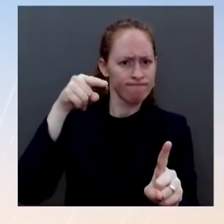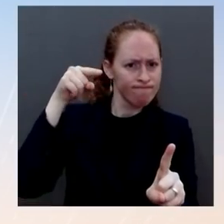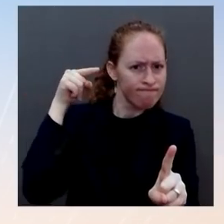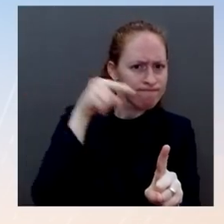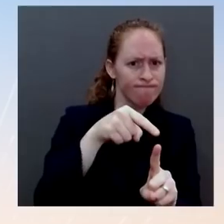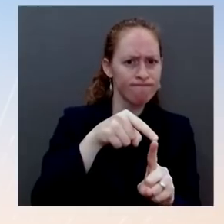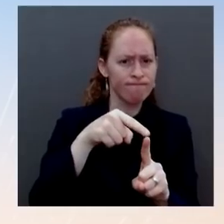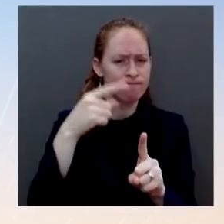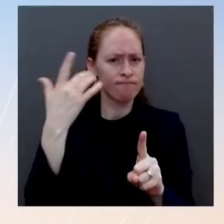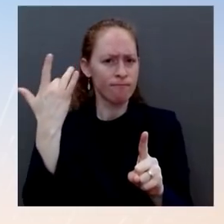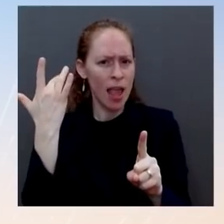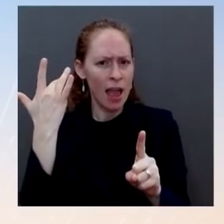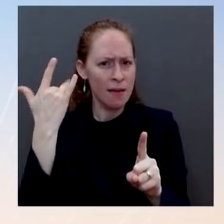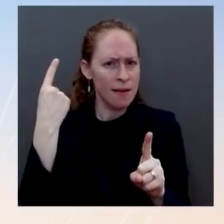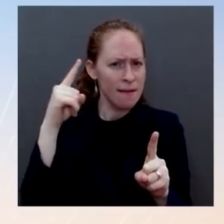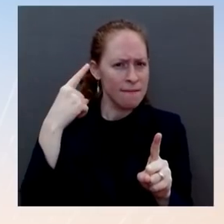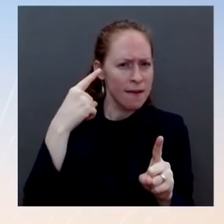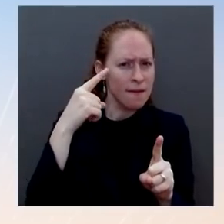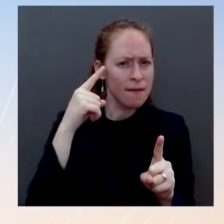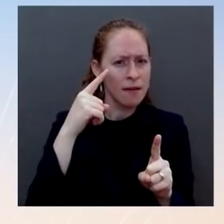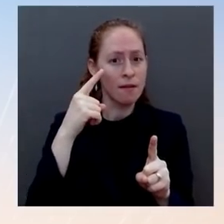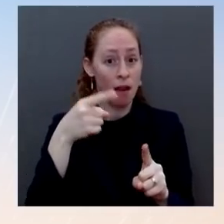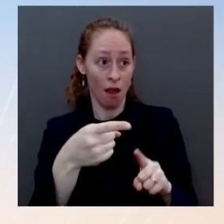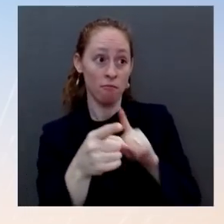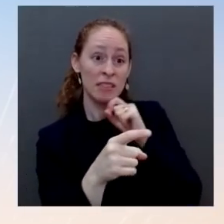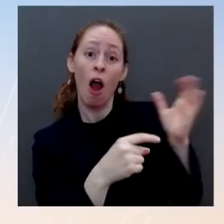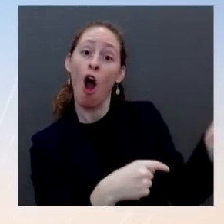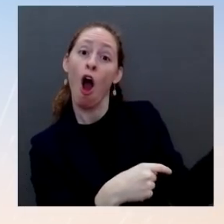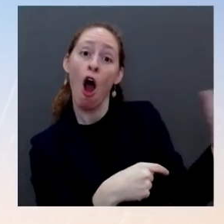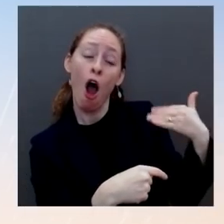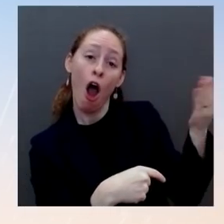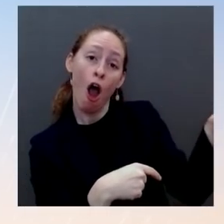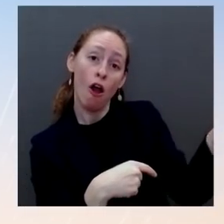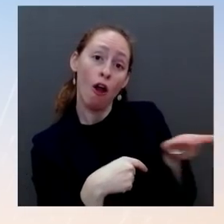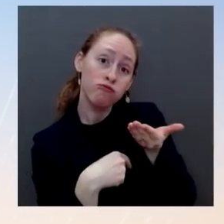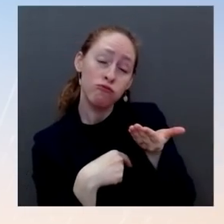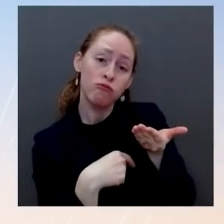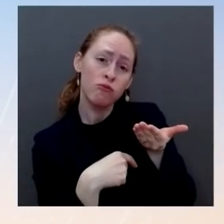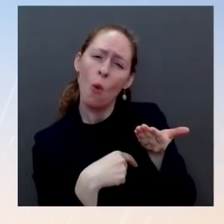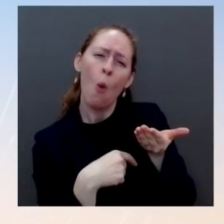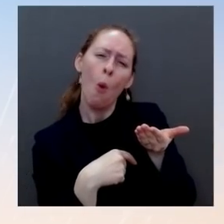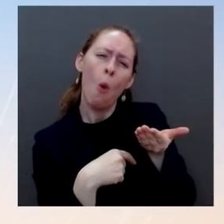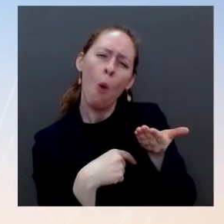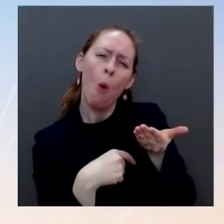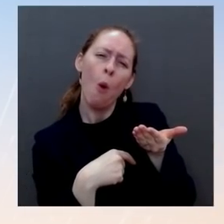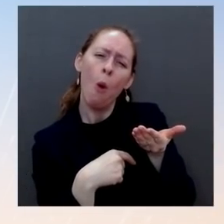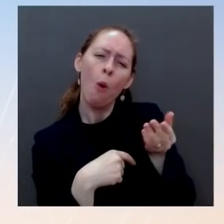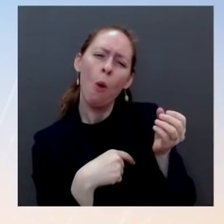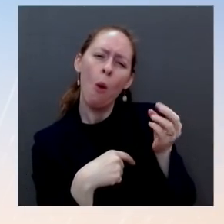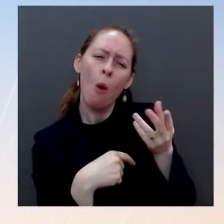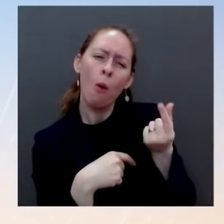The world will, of course, be watching for any violation of human rights and actions that may lay the predicate for the seizure of Kazakh institutions,